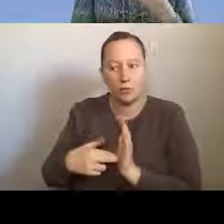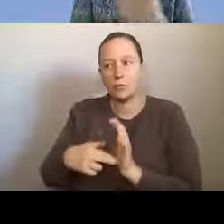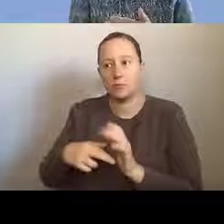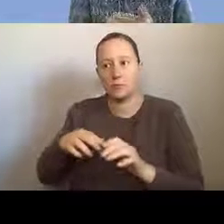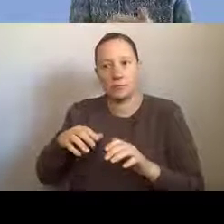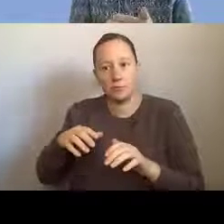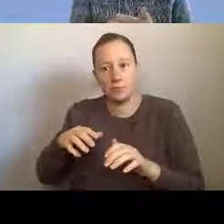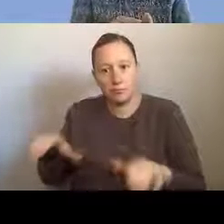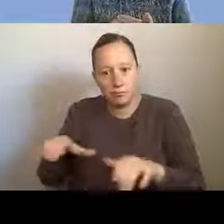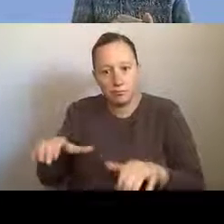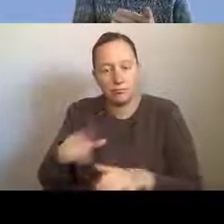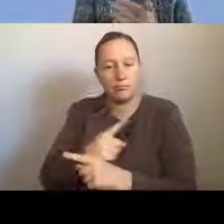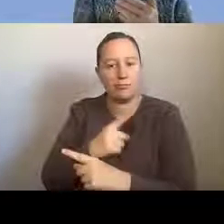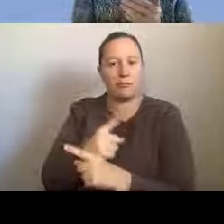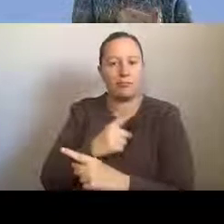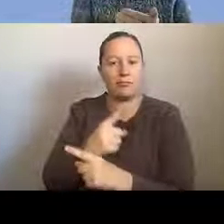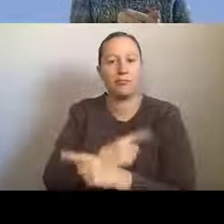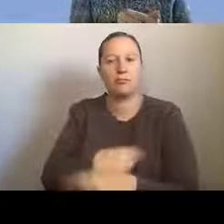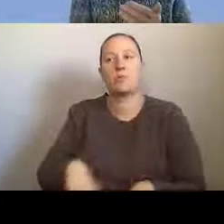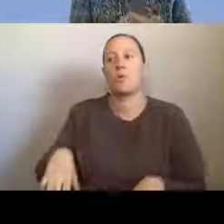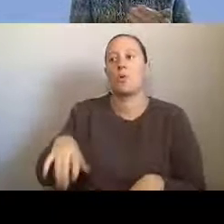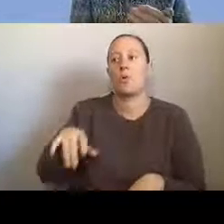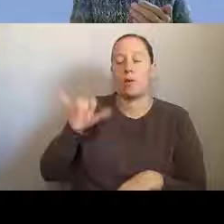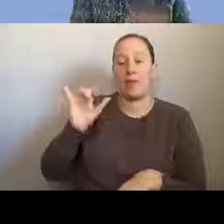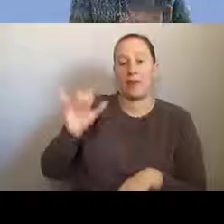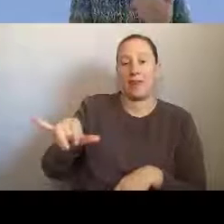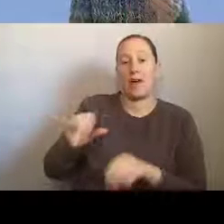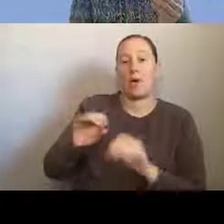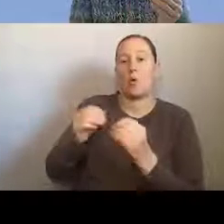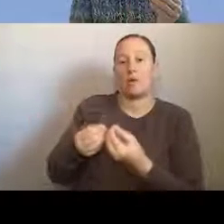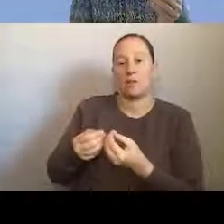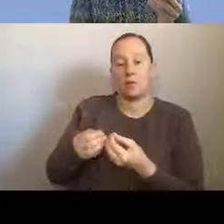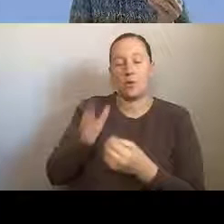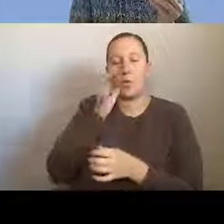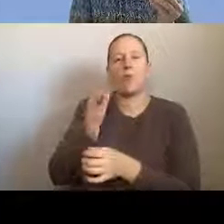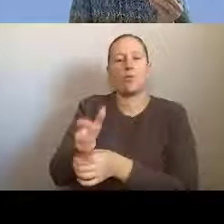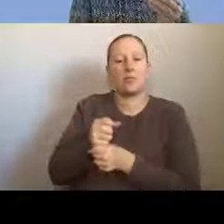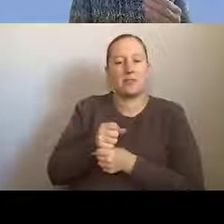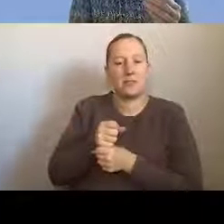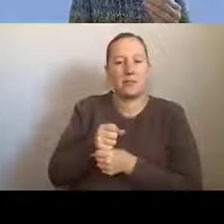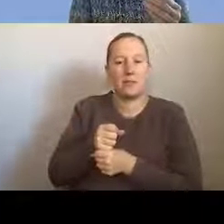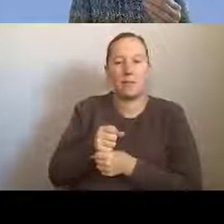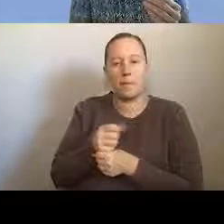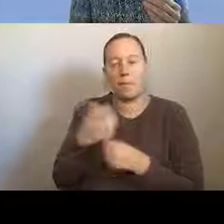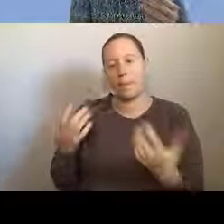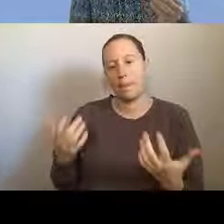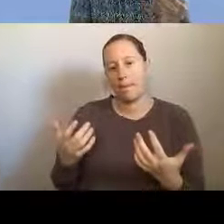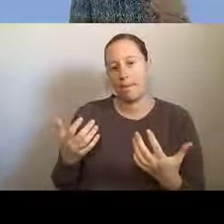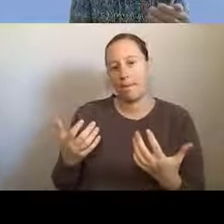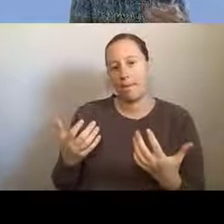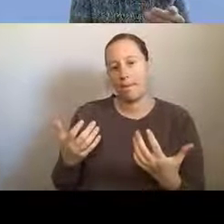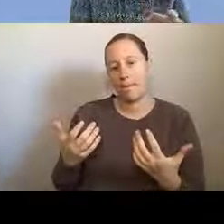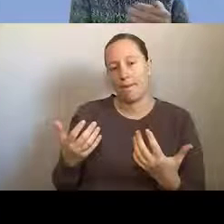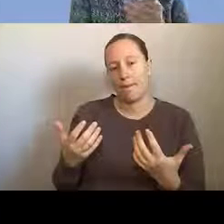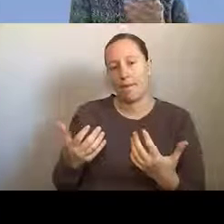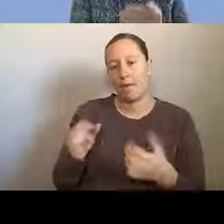So at the institution, the institution potentially, if they are going to get these grants they need